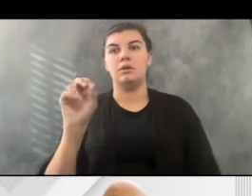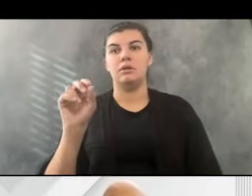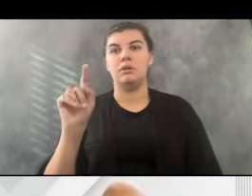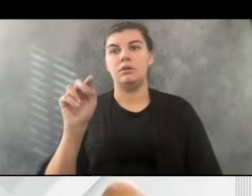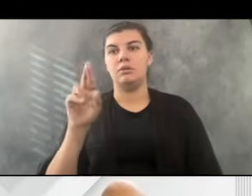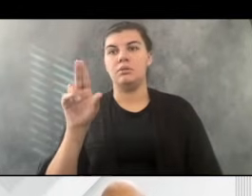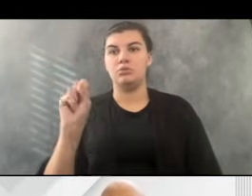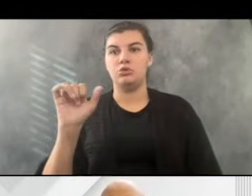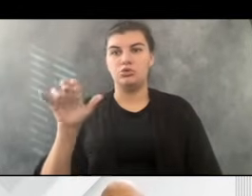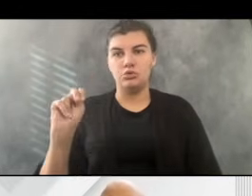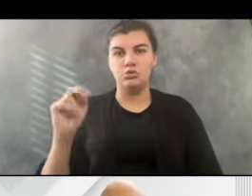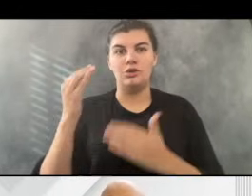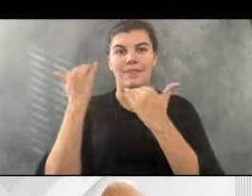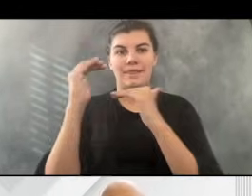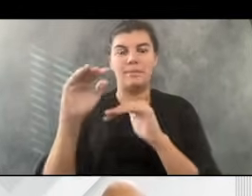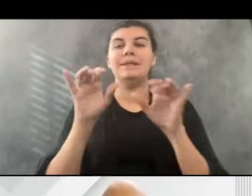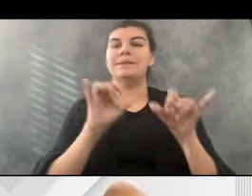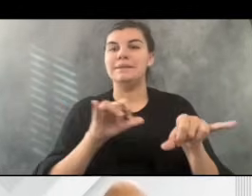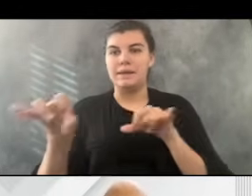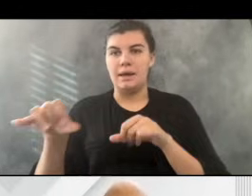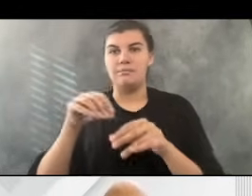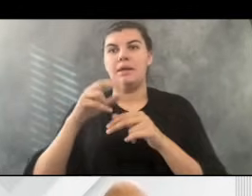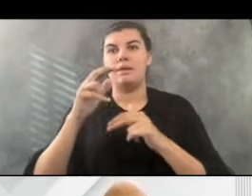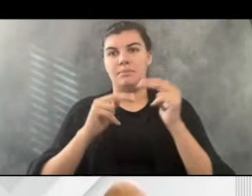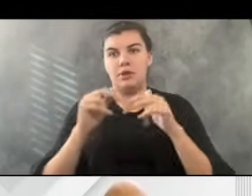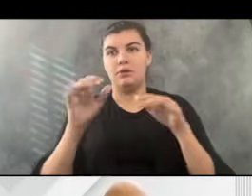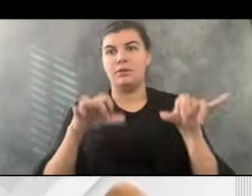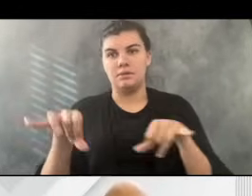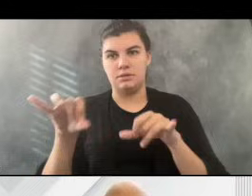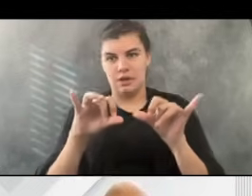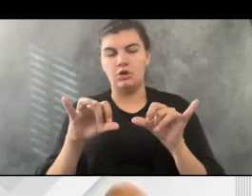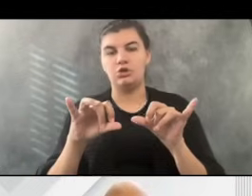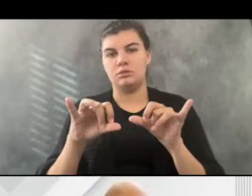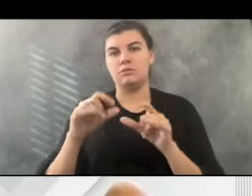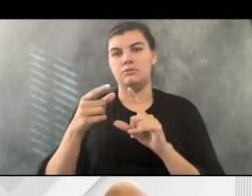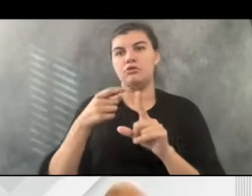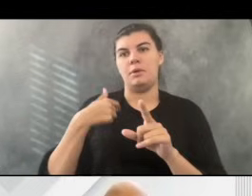this is the same as what's in the building standards. This is what I mentioned earlier. But the